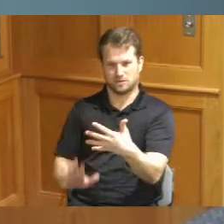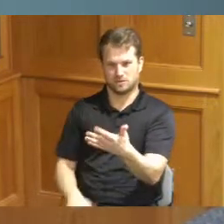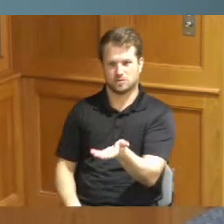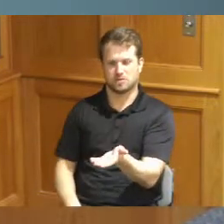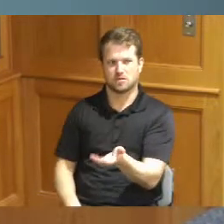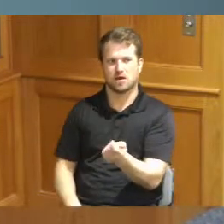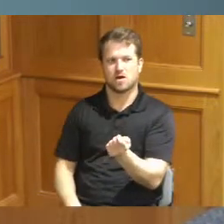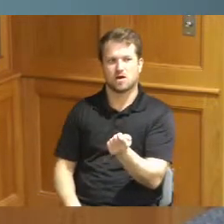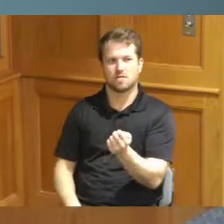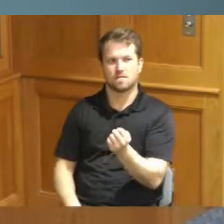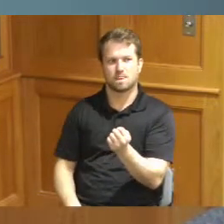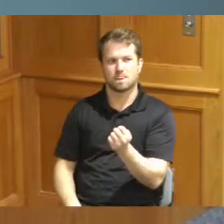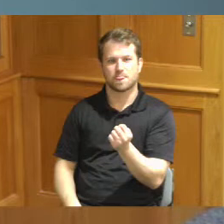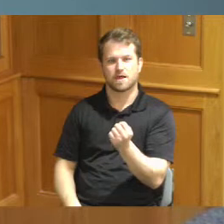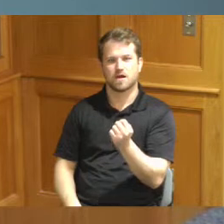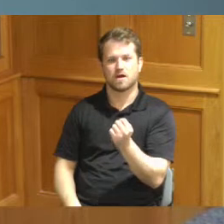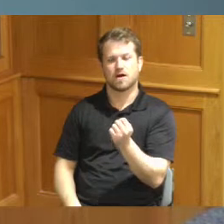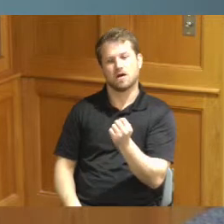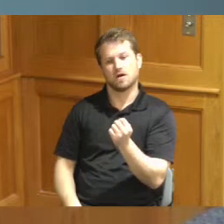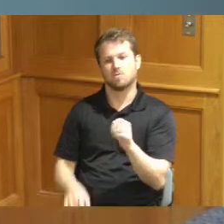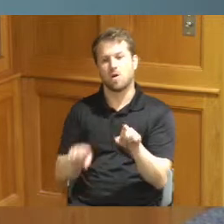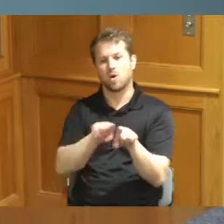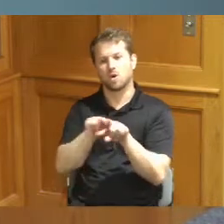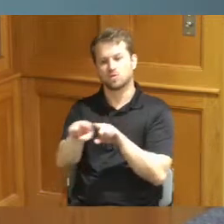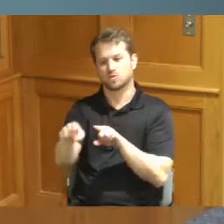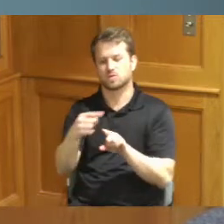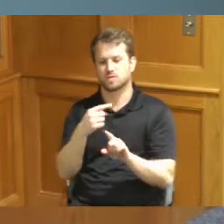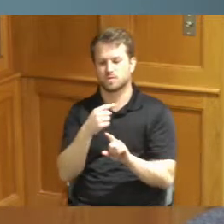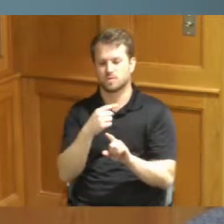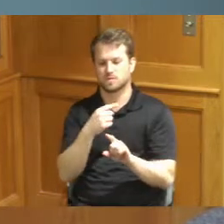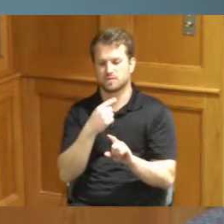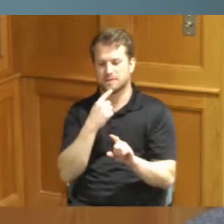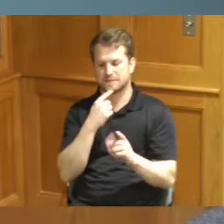and then and then you indicated that your overhead is